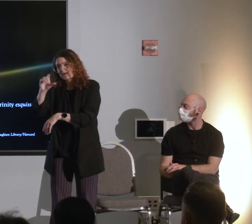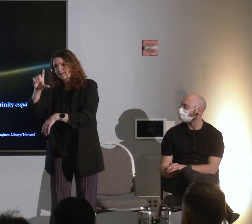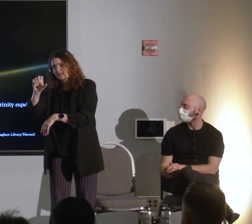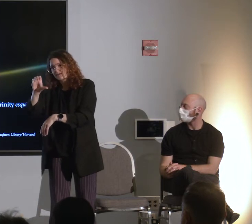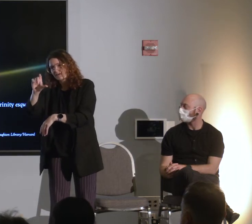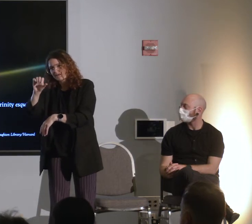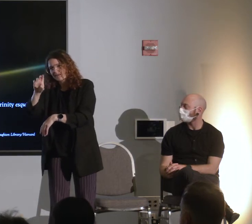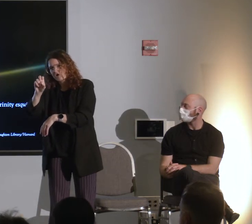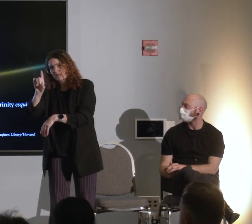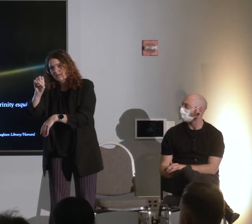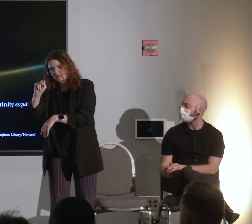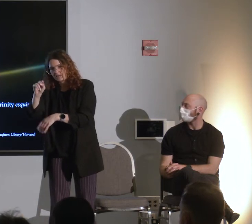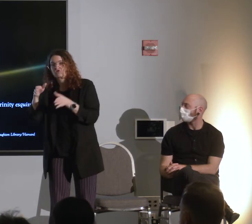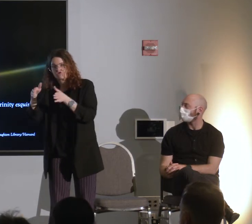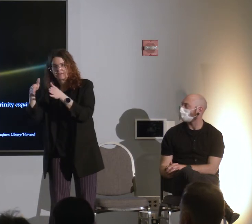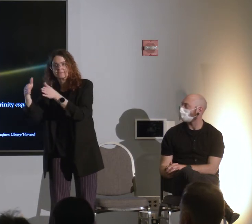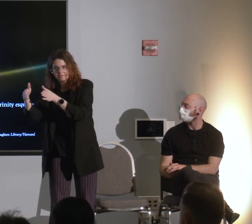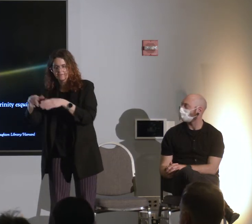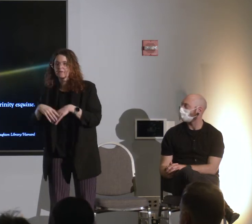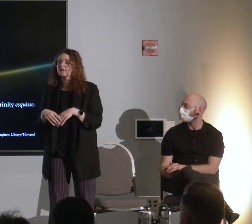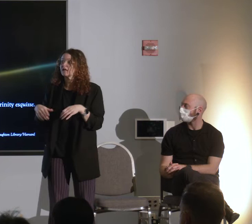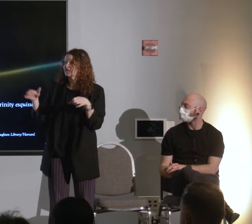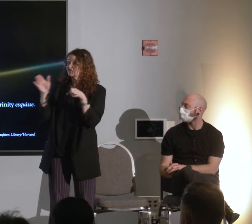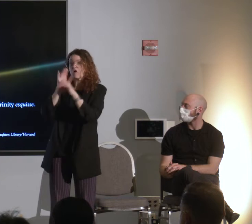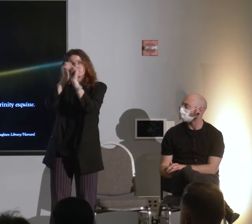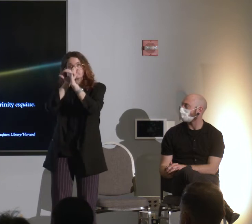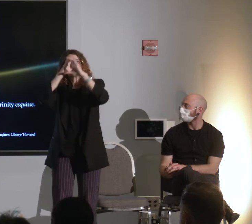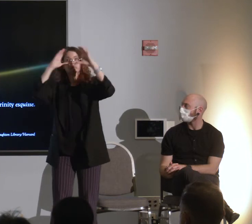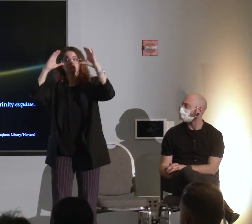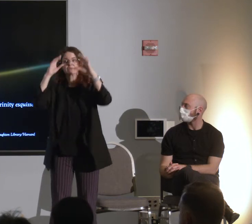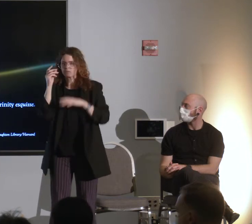The architect's simple yet fullblown conception had come to him in an instant.